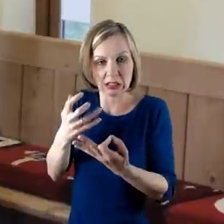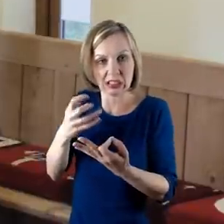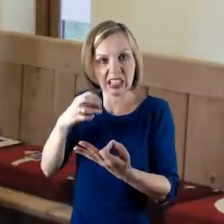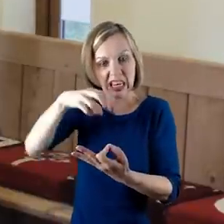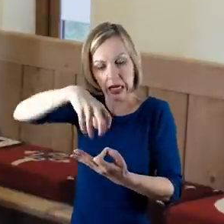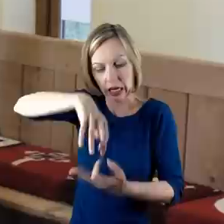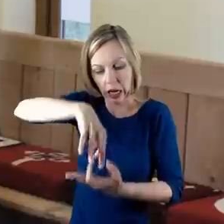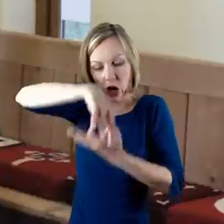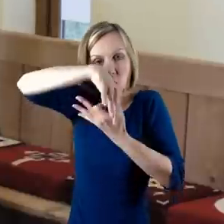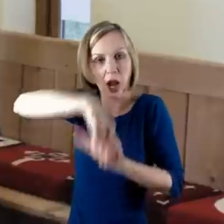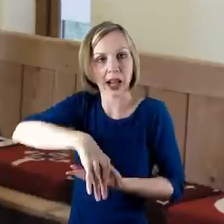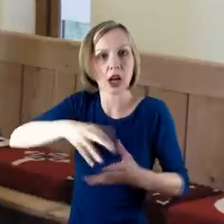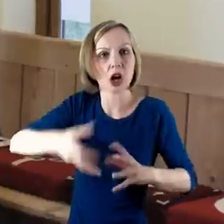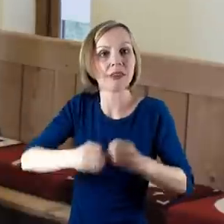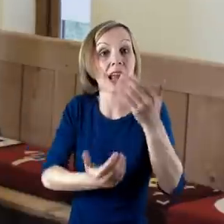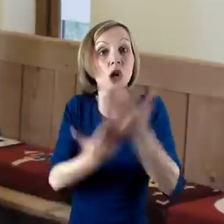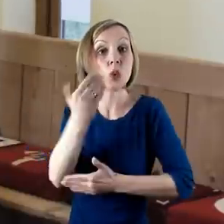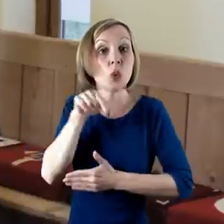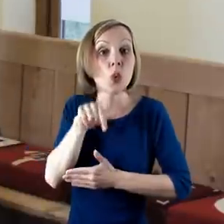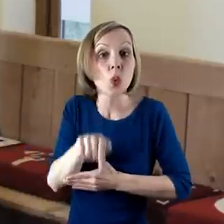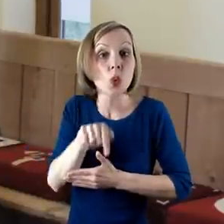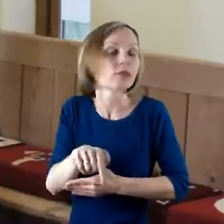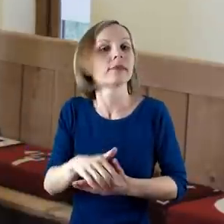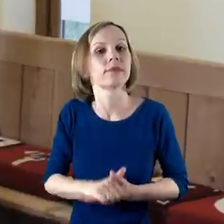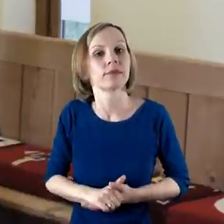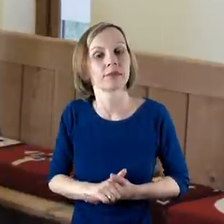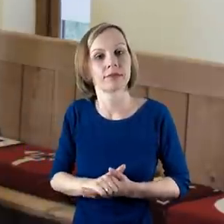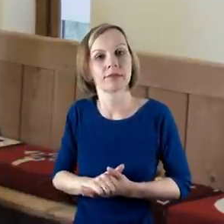Interestingly, the broken one is one of a pair of ligaments